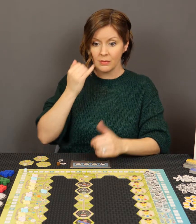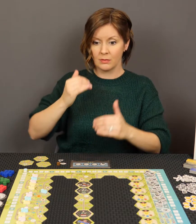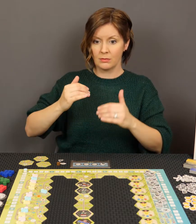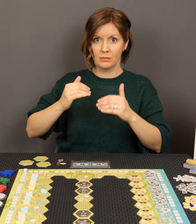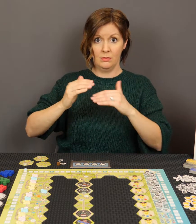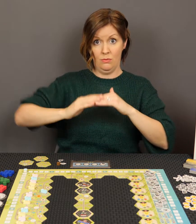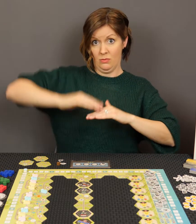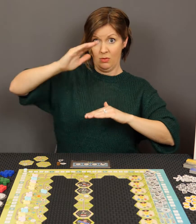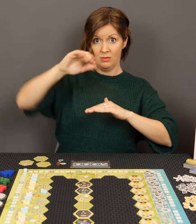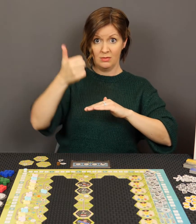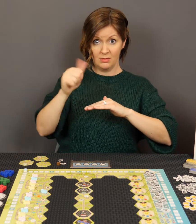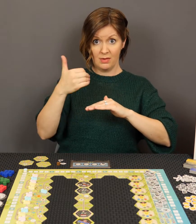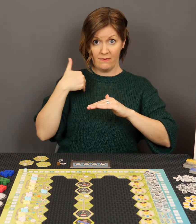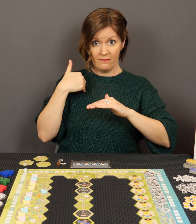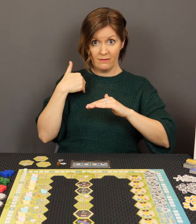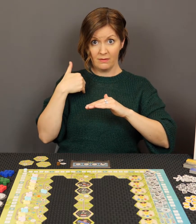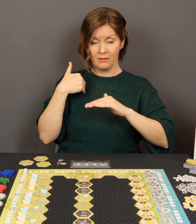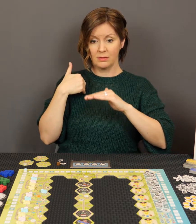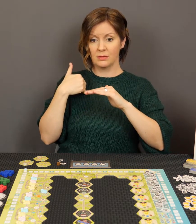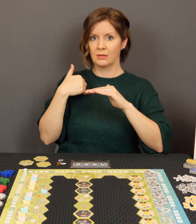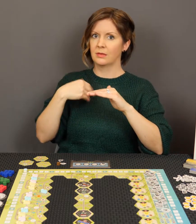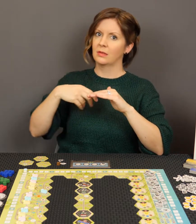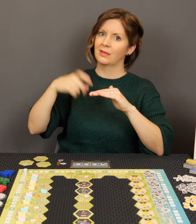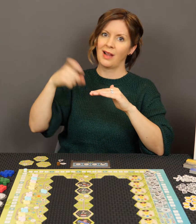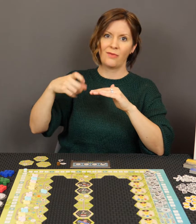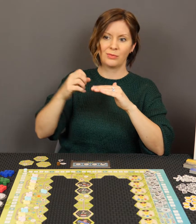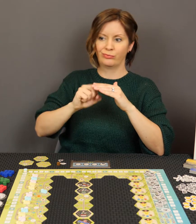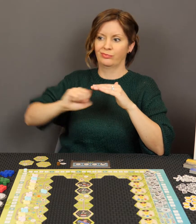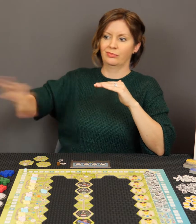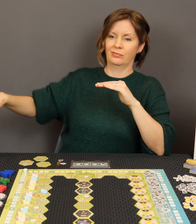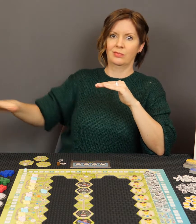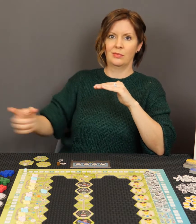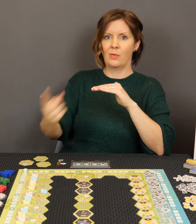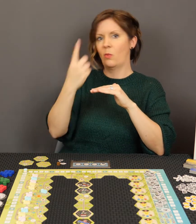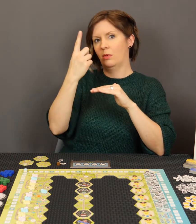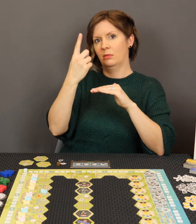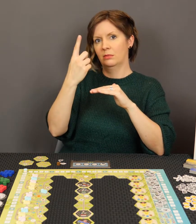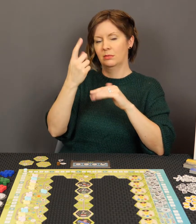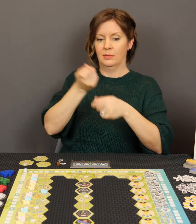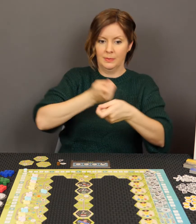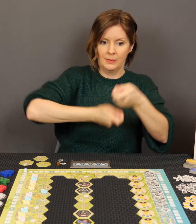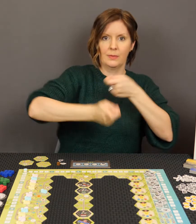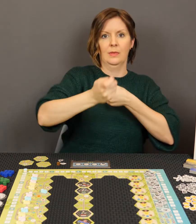If you do go above 10, then you have to get rid of 1 so that you can replace it with the